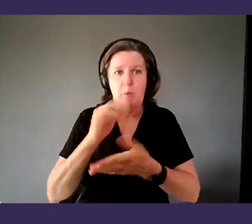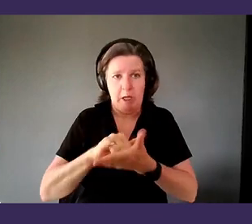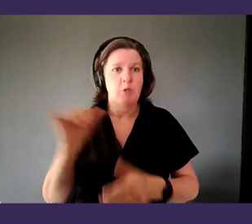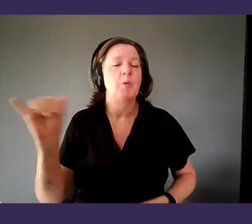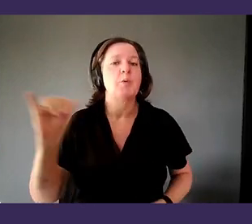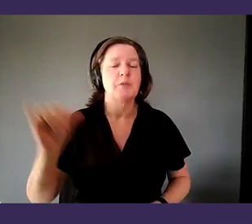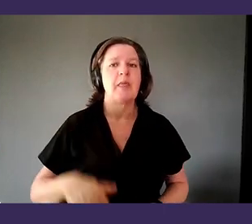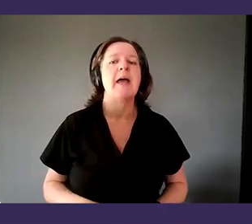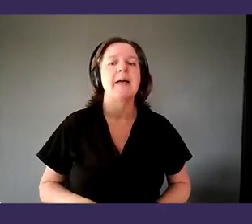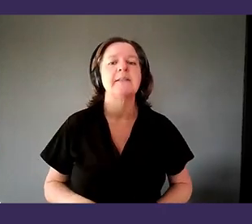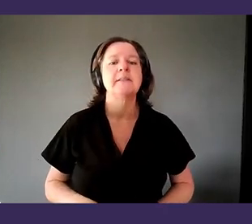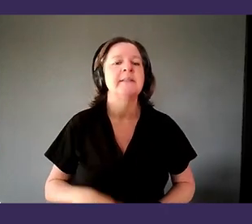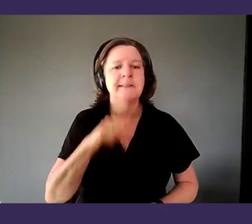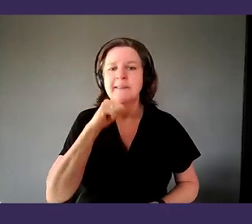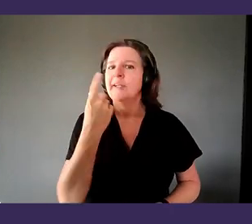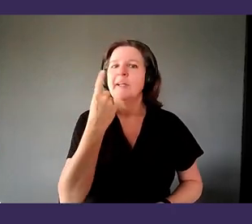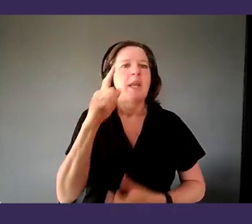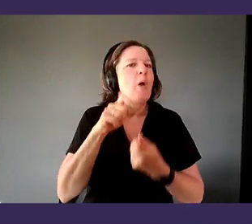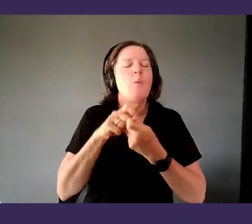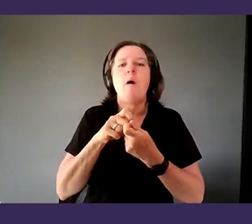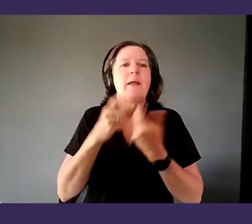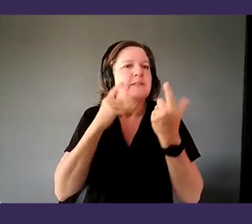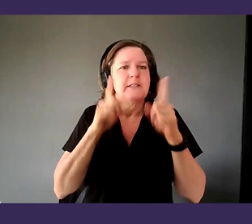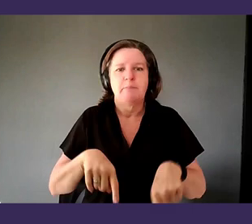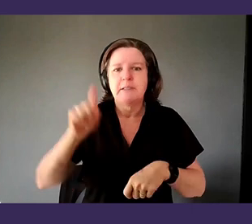It's not one specific agreement that must be used that's recognized by law.